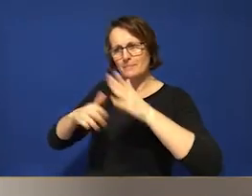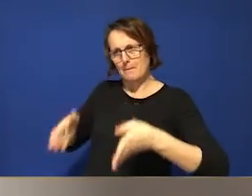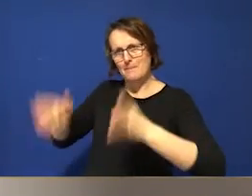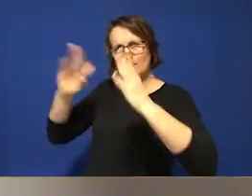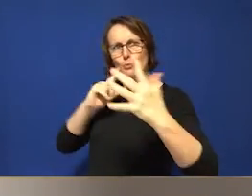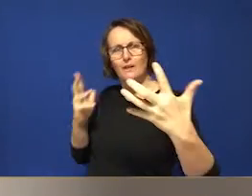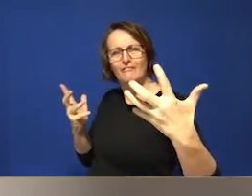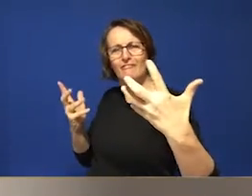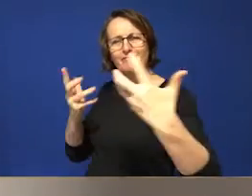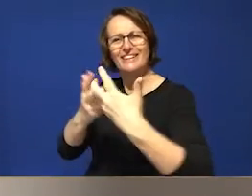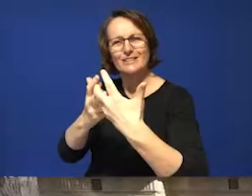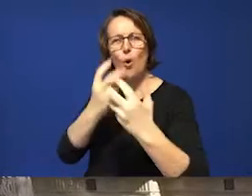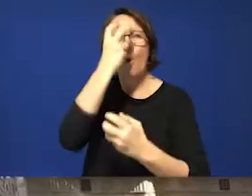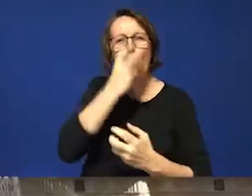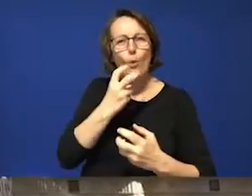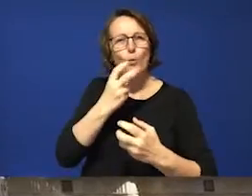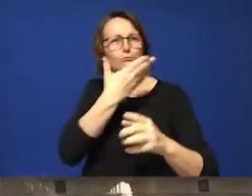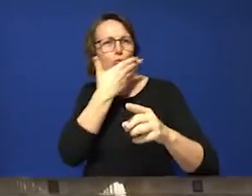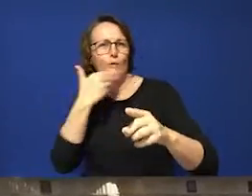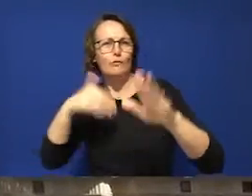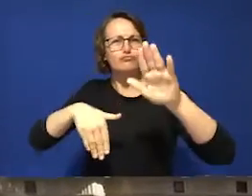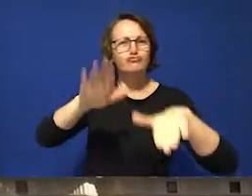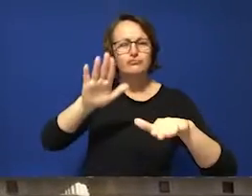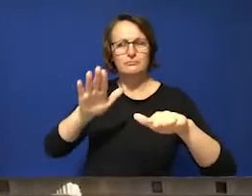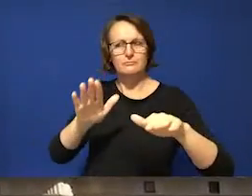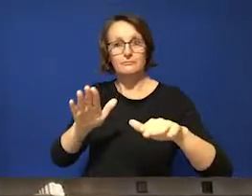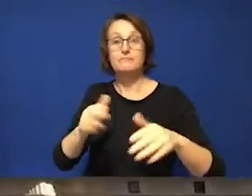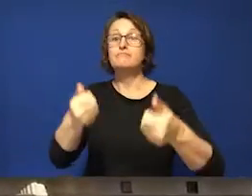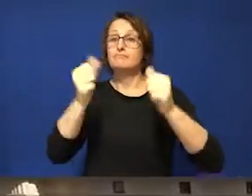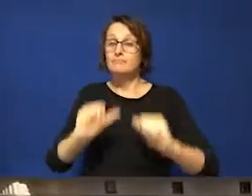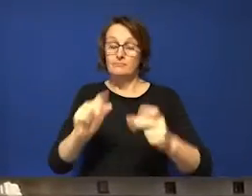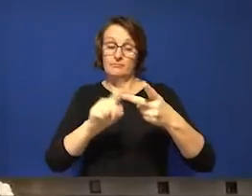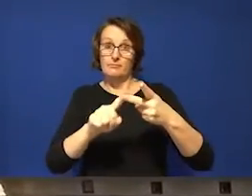with this glorious building? The second issue is the fact that you're building in a garden.